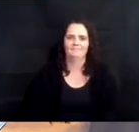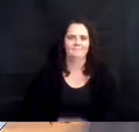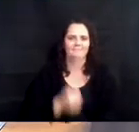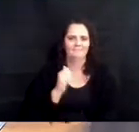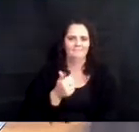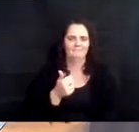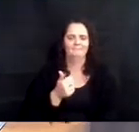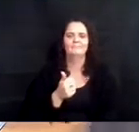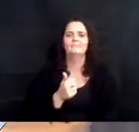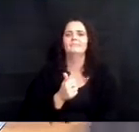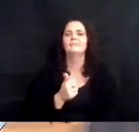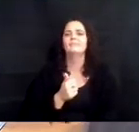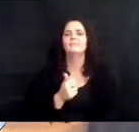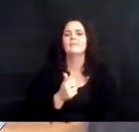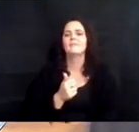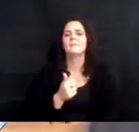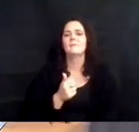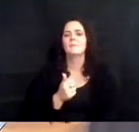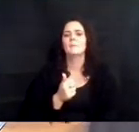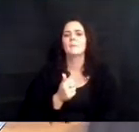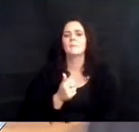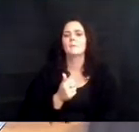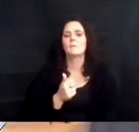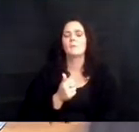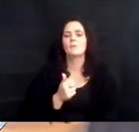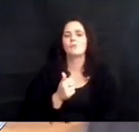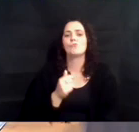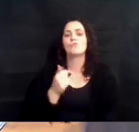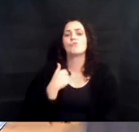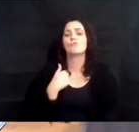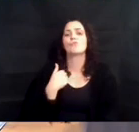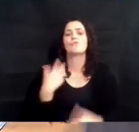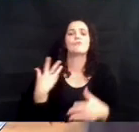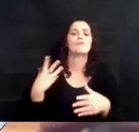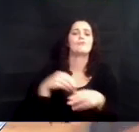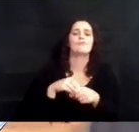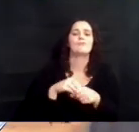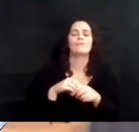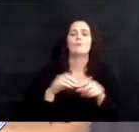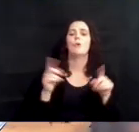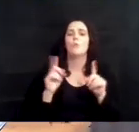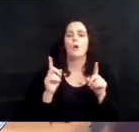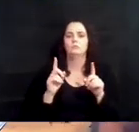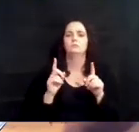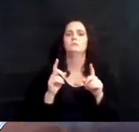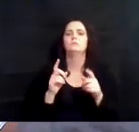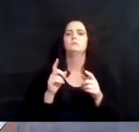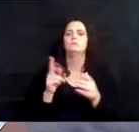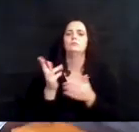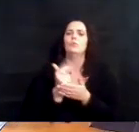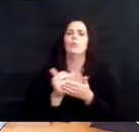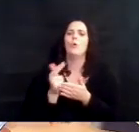Okay, now I'm going to incorporate into this drawing though a little bit of erasure animation too.